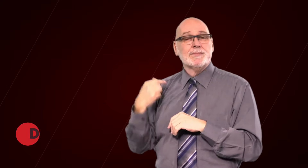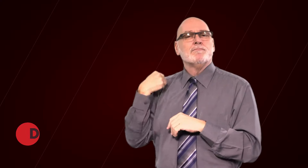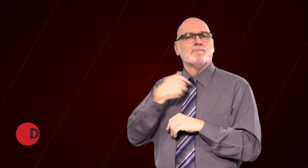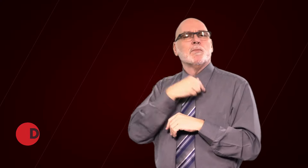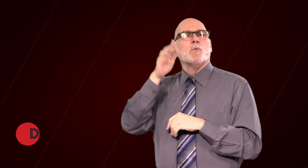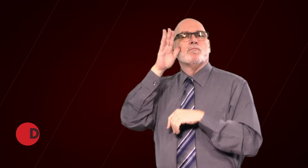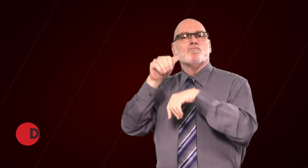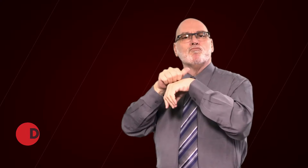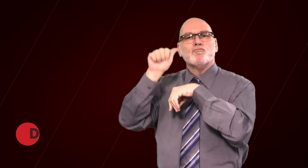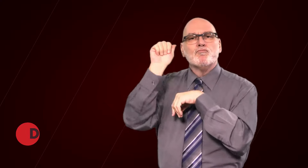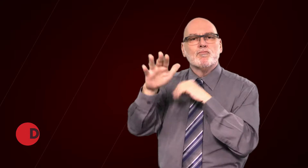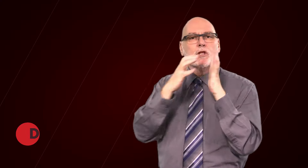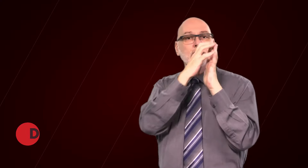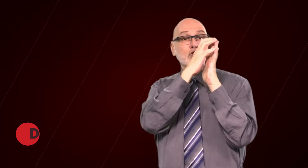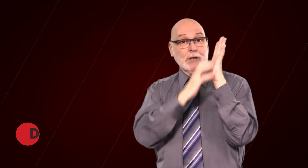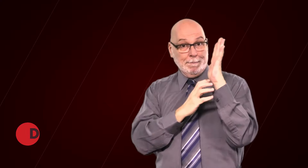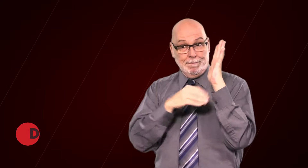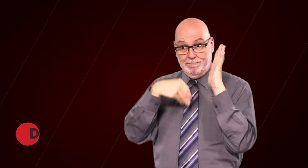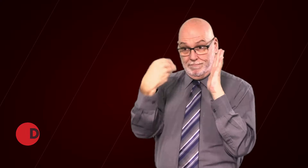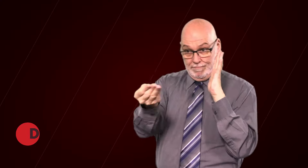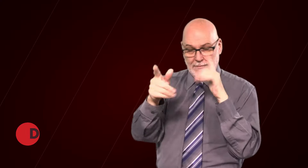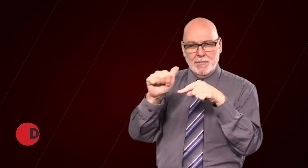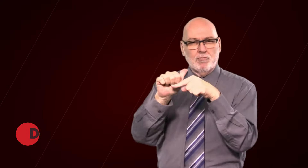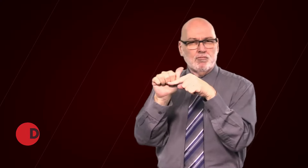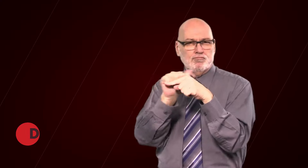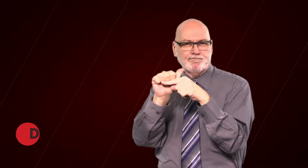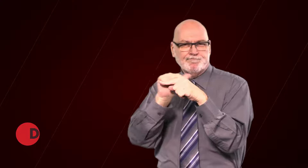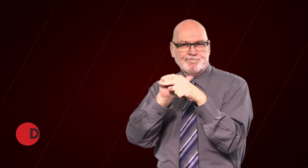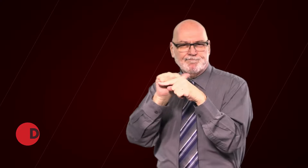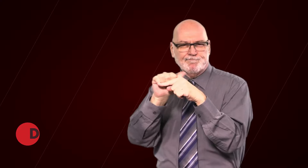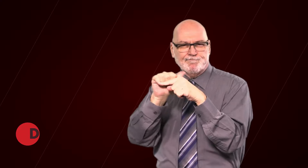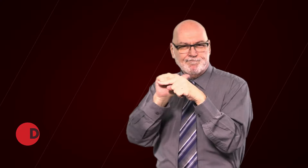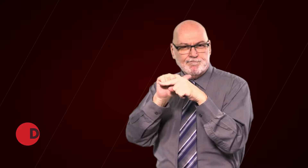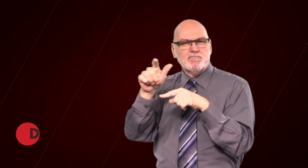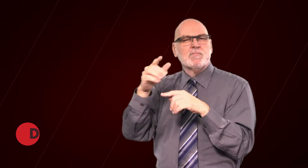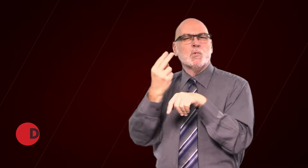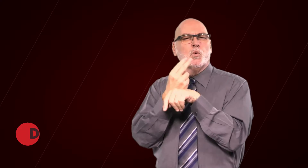We would send the script to rehearse and sign using your